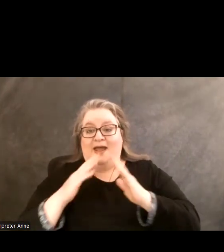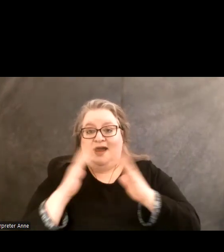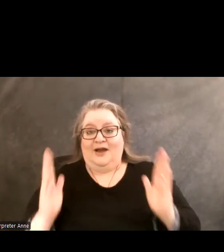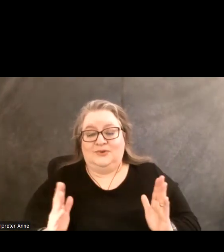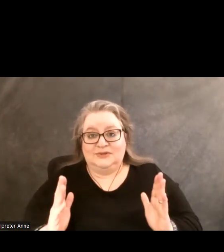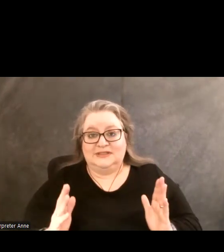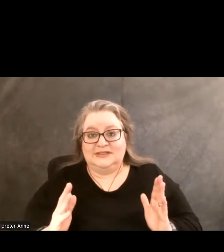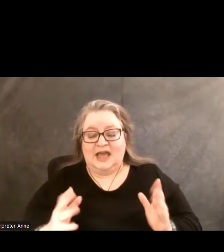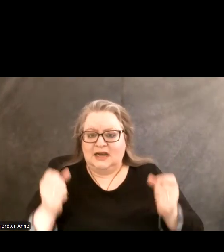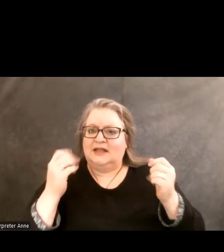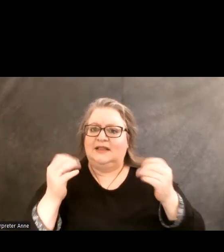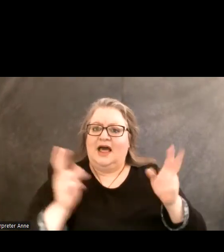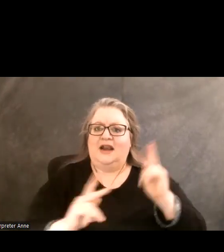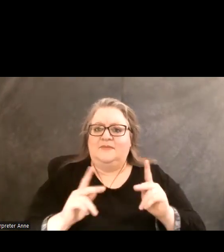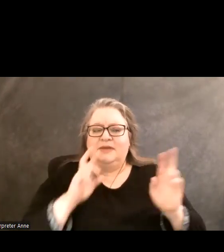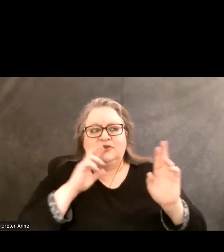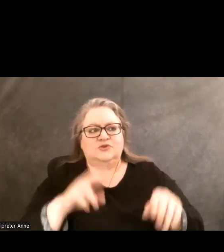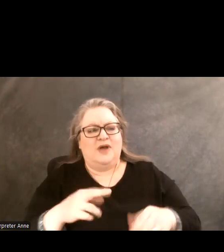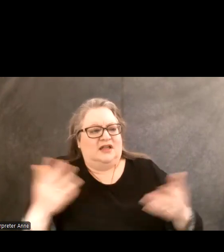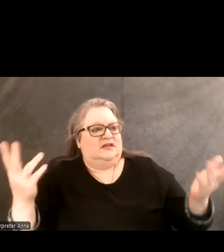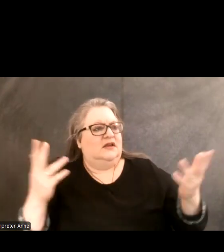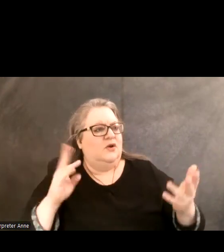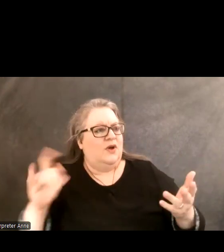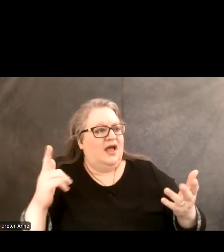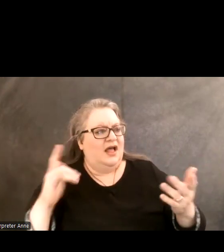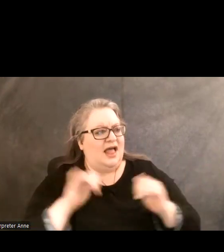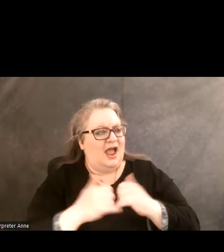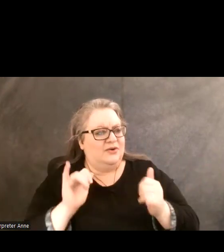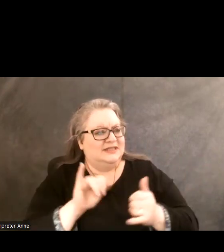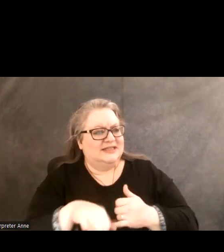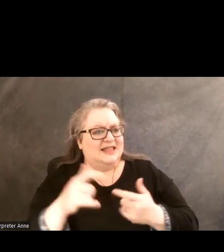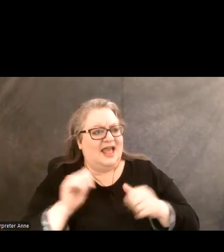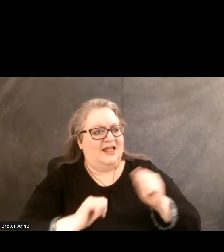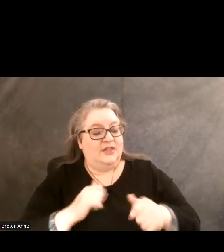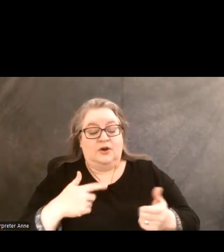whole lot of people's response to that would be like, well, how is this theater? And my response to that is: Well, let